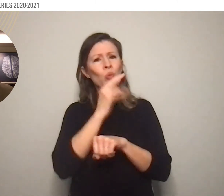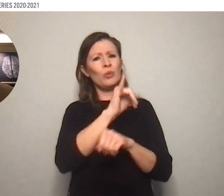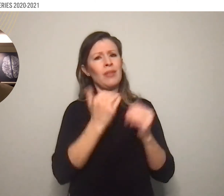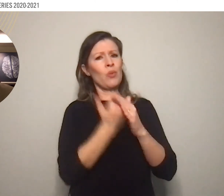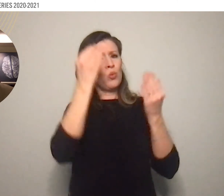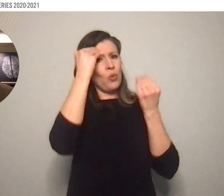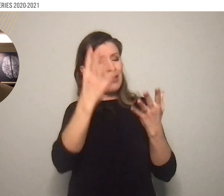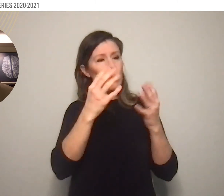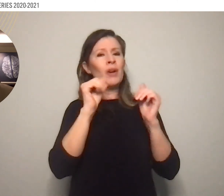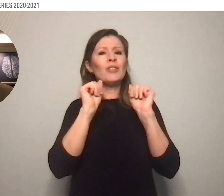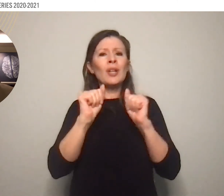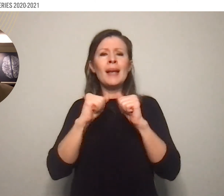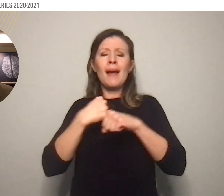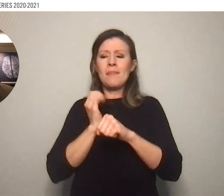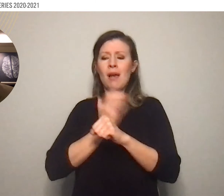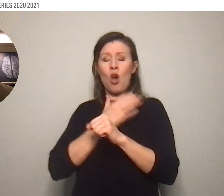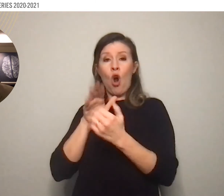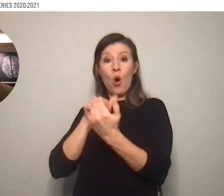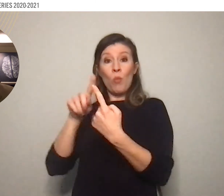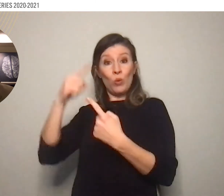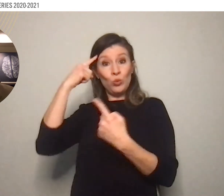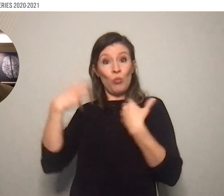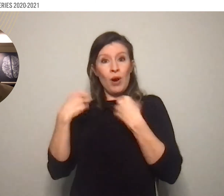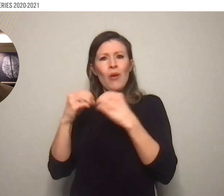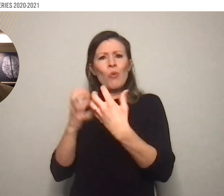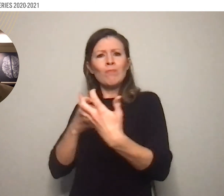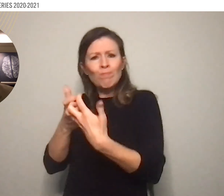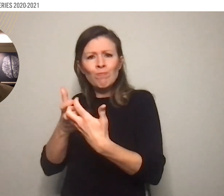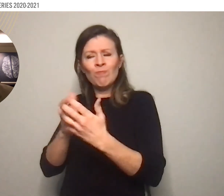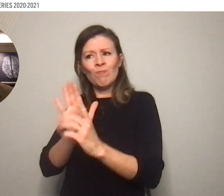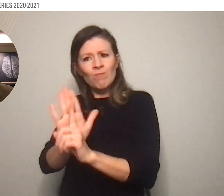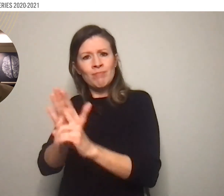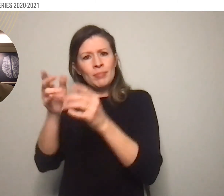information to more personalize our approach to to brain health. And the other discovery